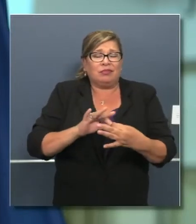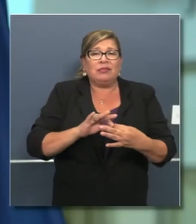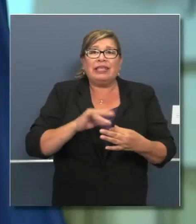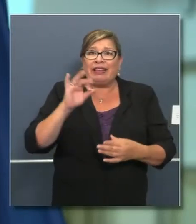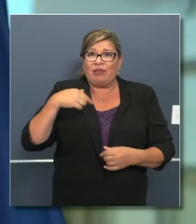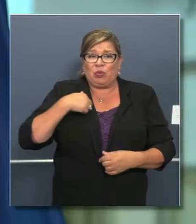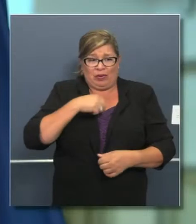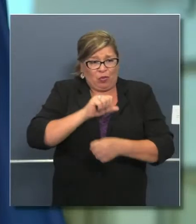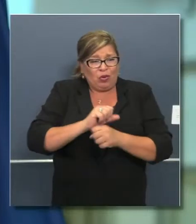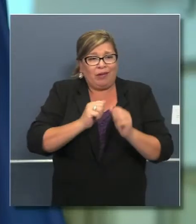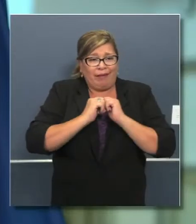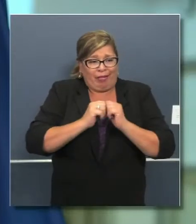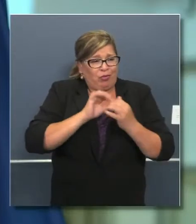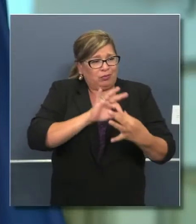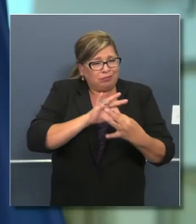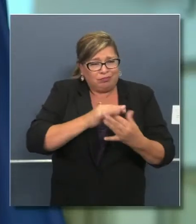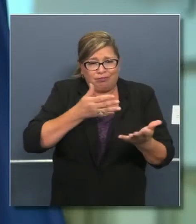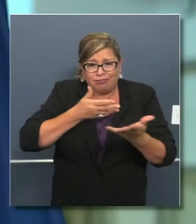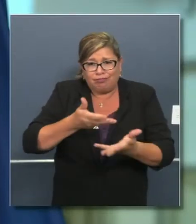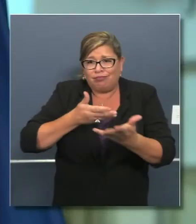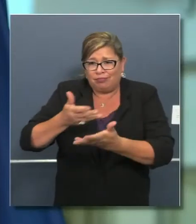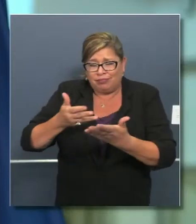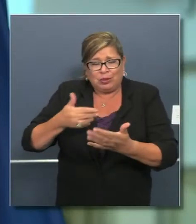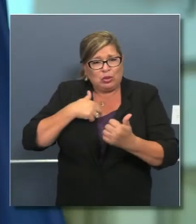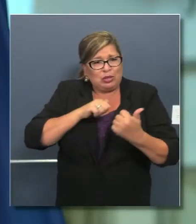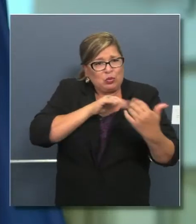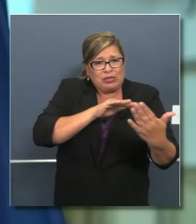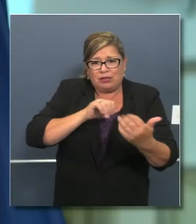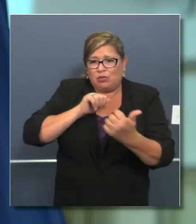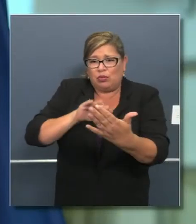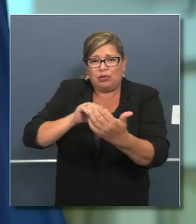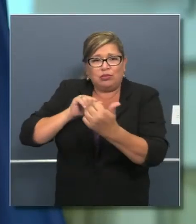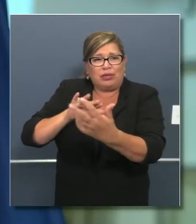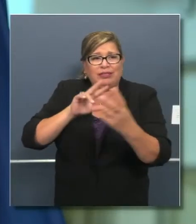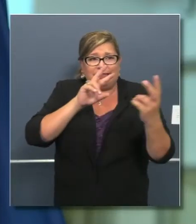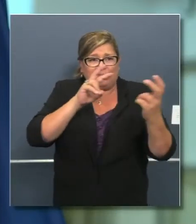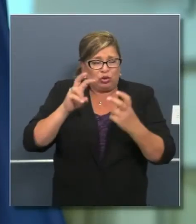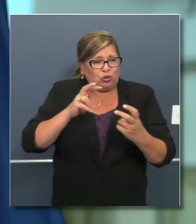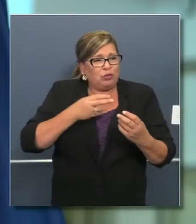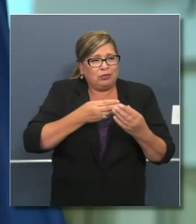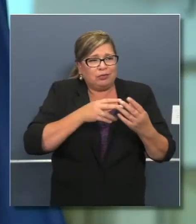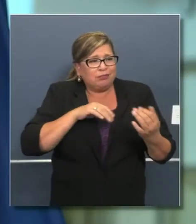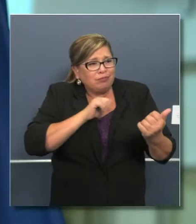together as long as we're attacking these issues together and as long as we start to see more and